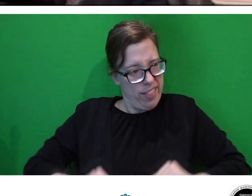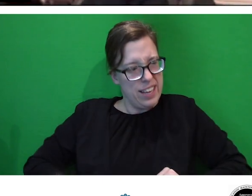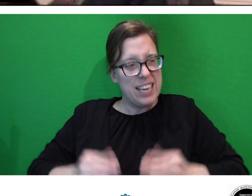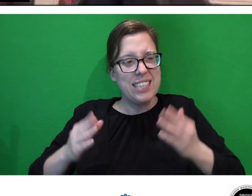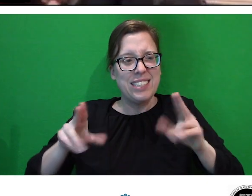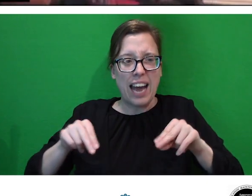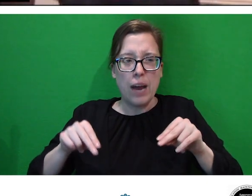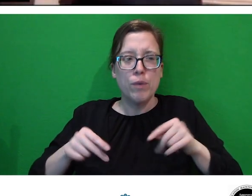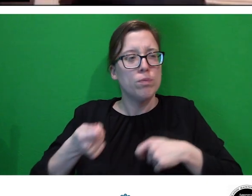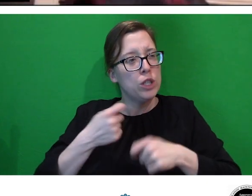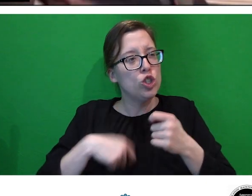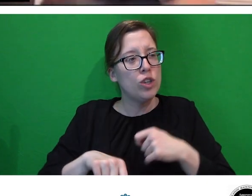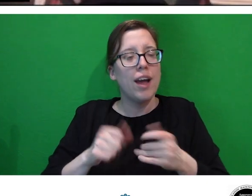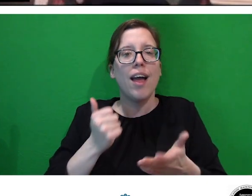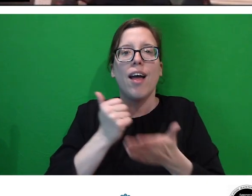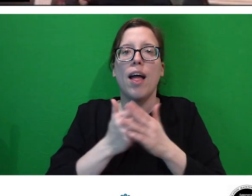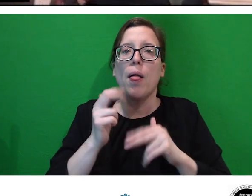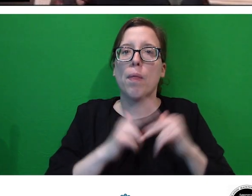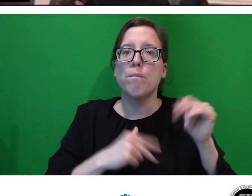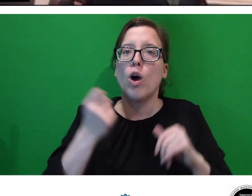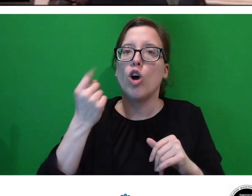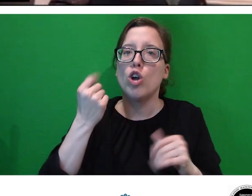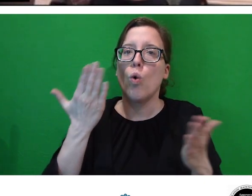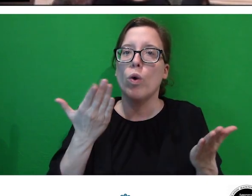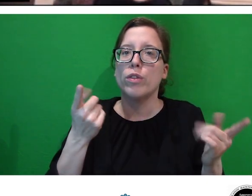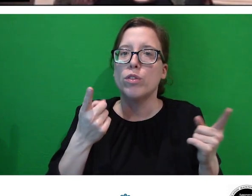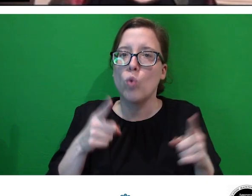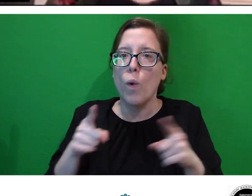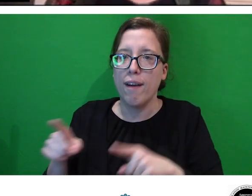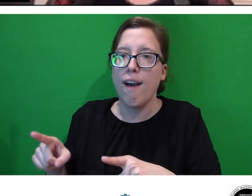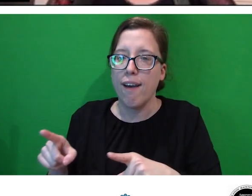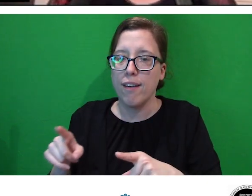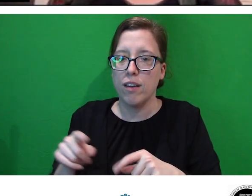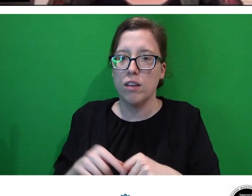you can help put their hand over the diaper that you placed on their abdomen so they